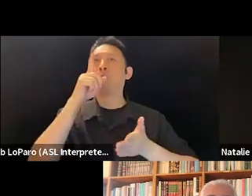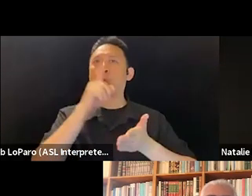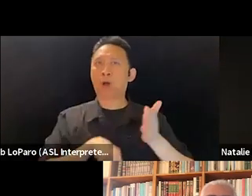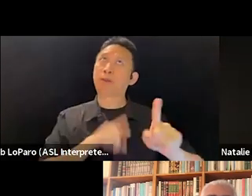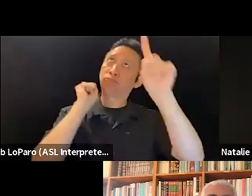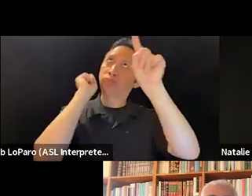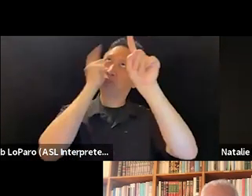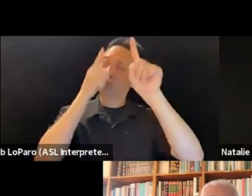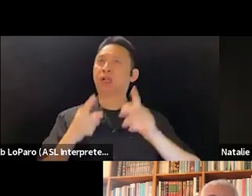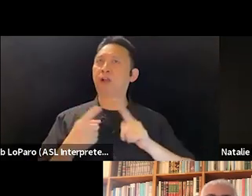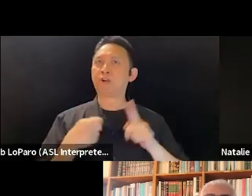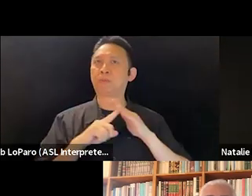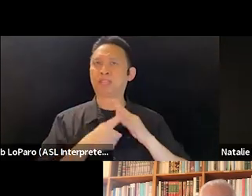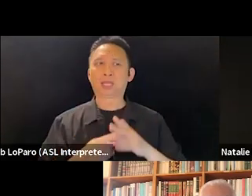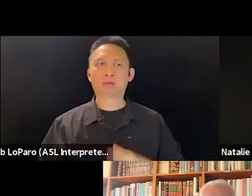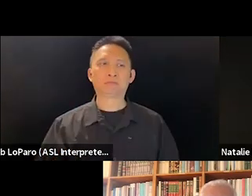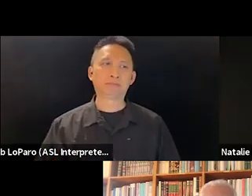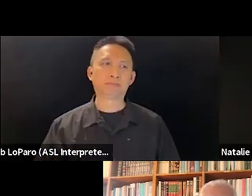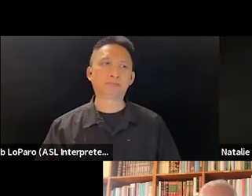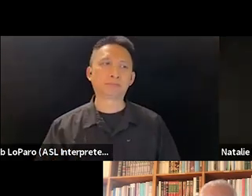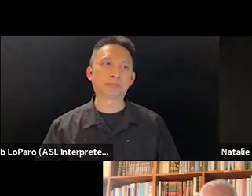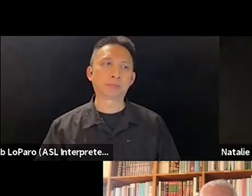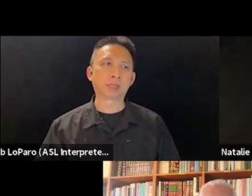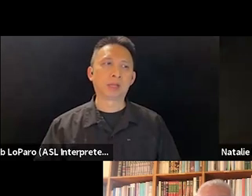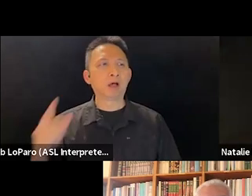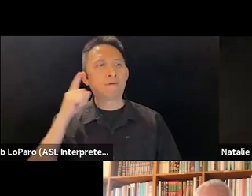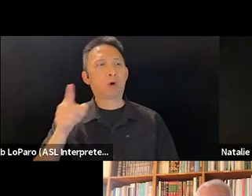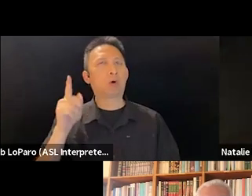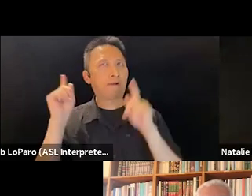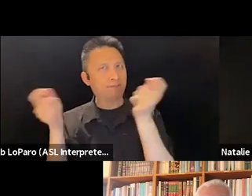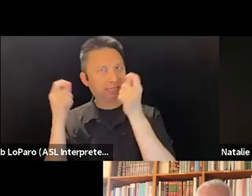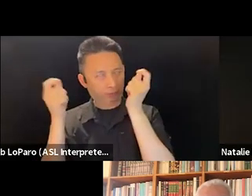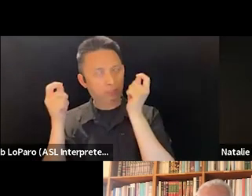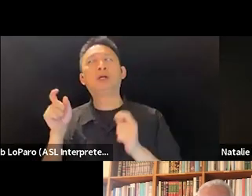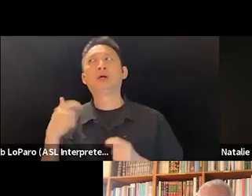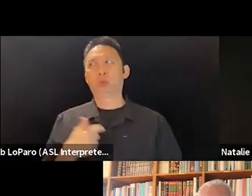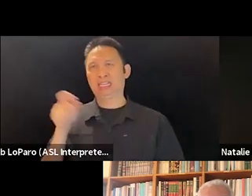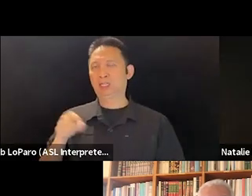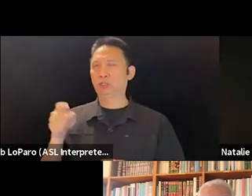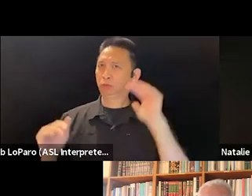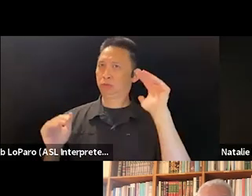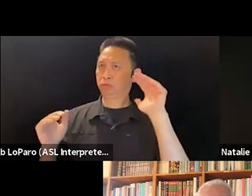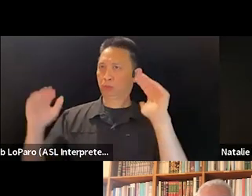But first of all, we need to be balanced as a broadcaster. Balanced between the needs of the channels